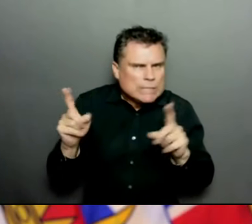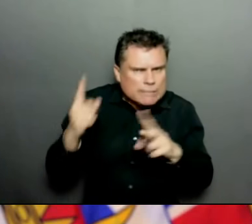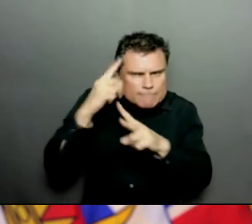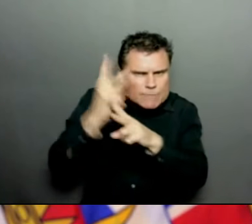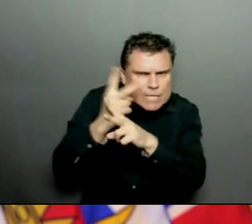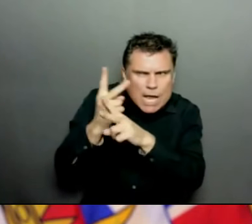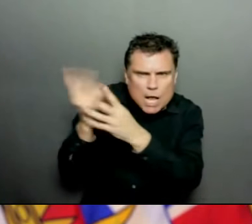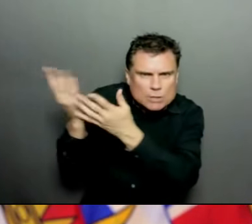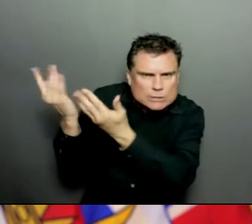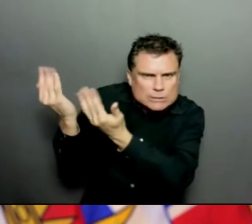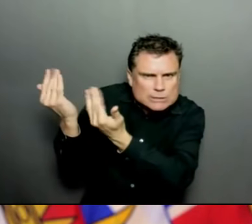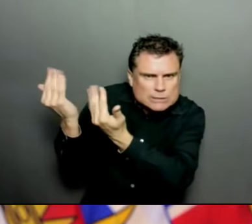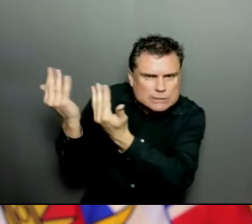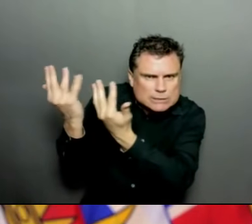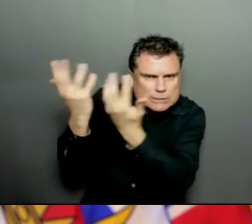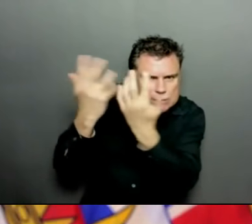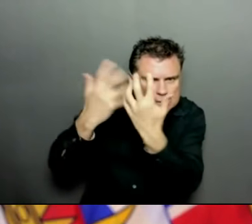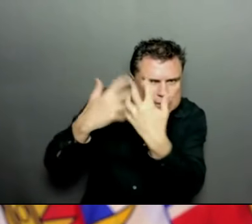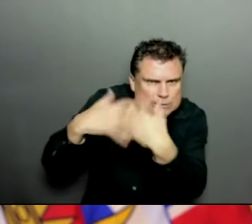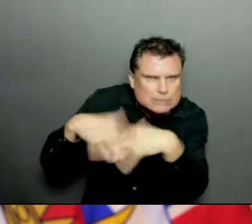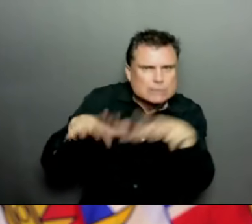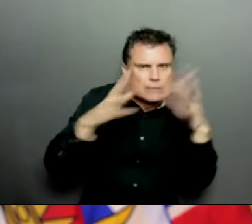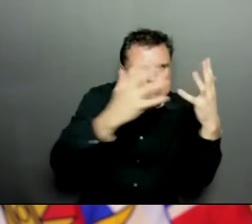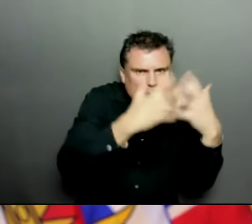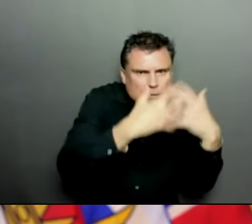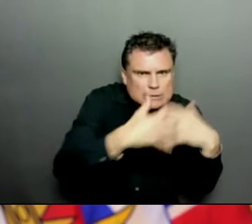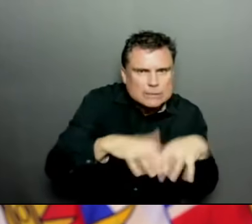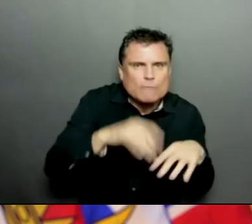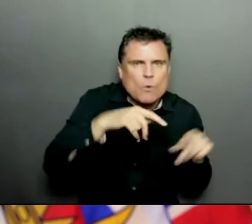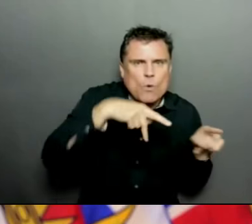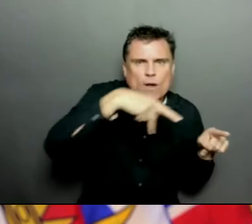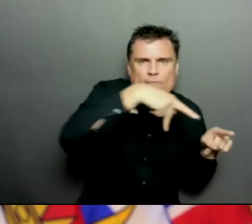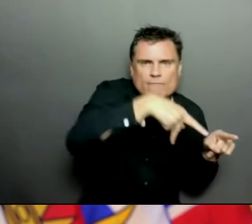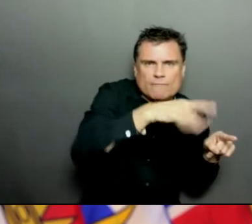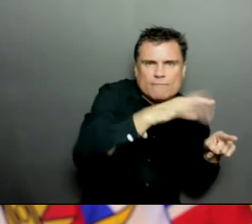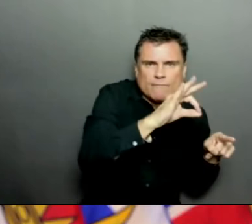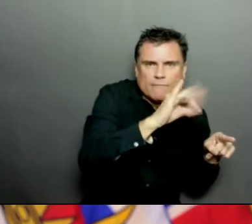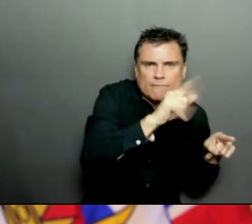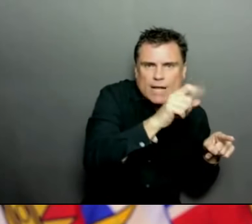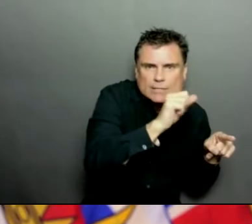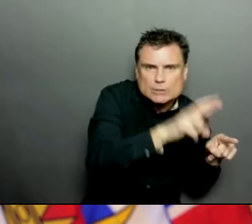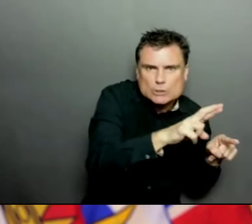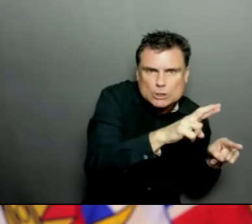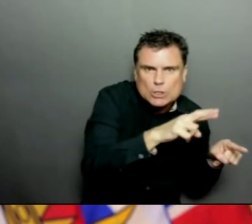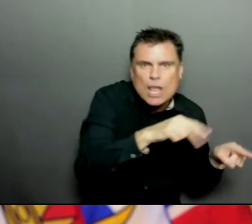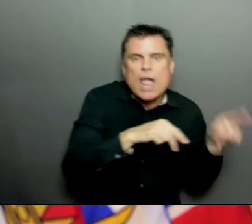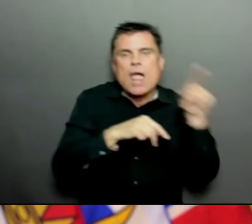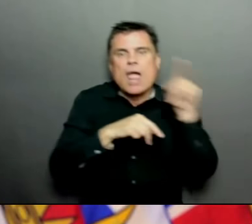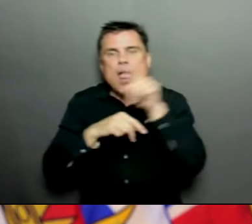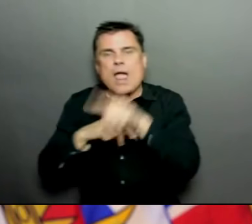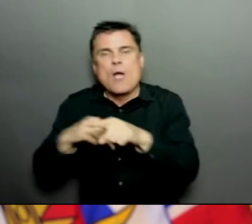that we can take the frozen product and transport it to places away from the place of arrival of the shippers.